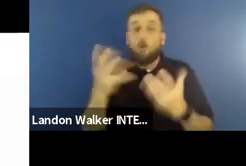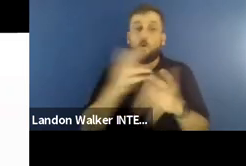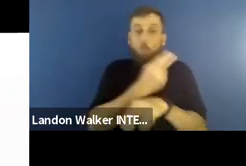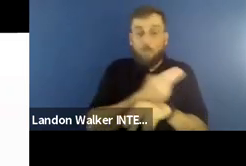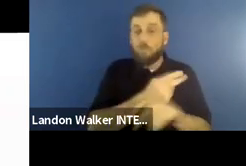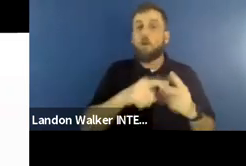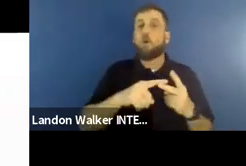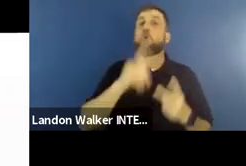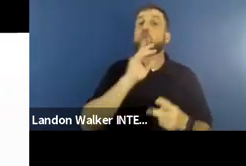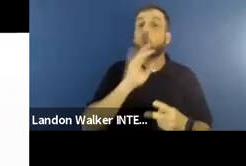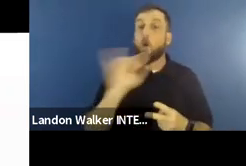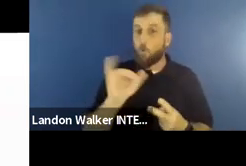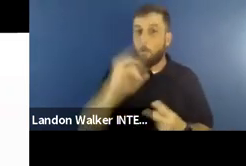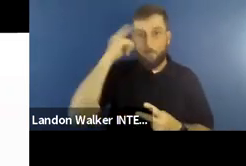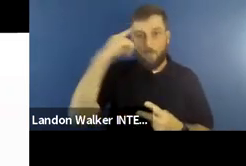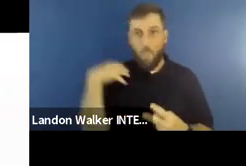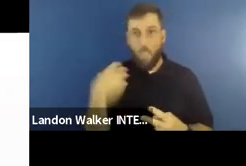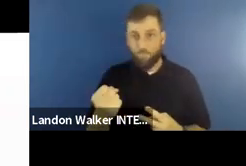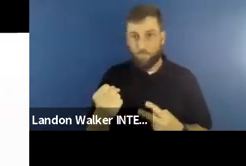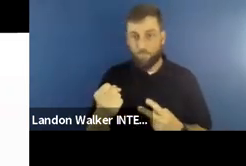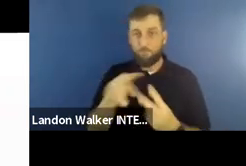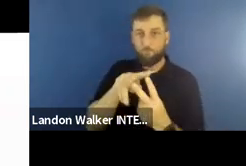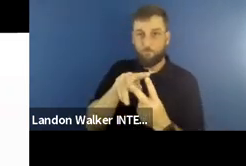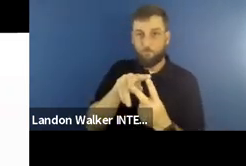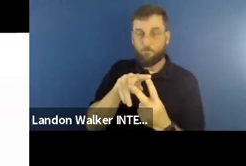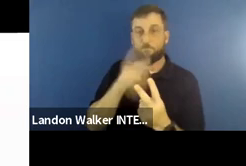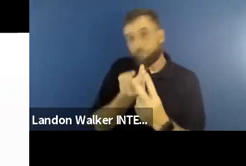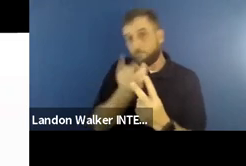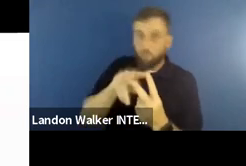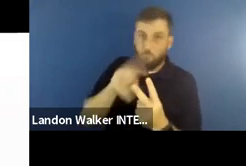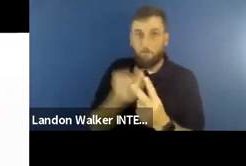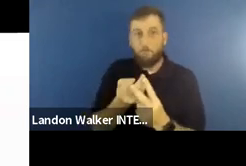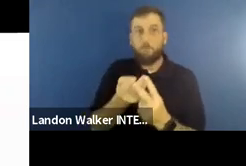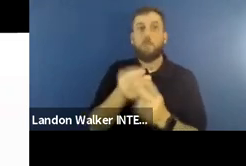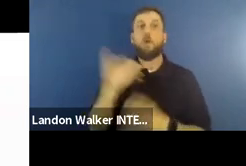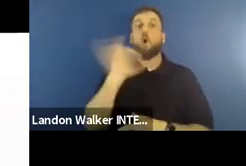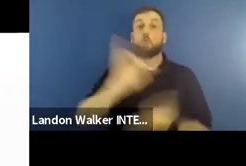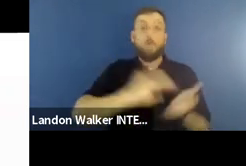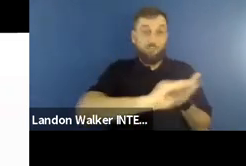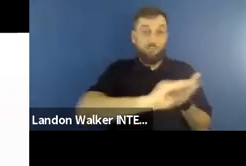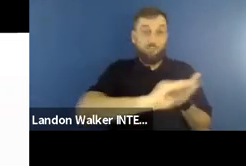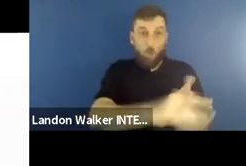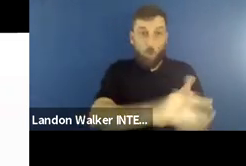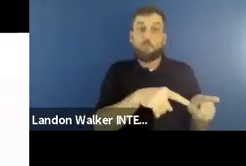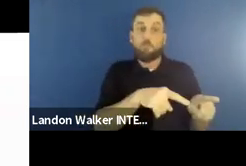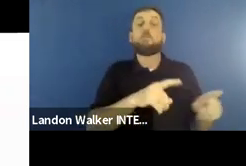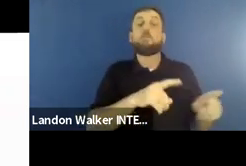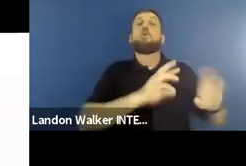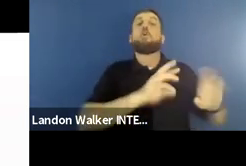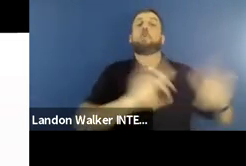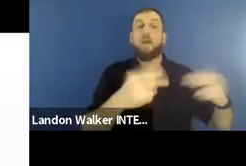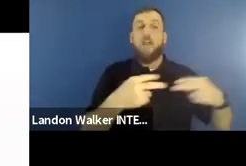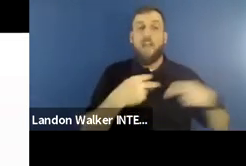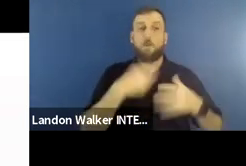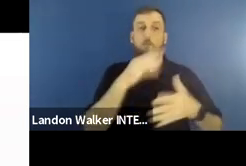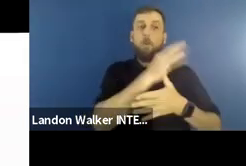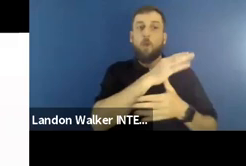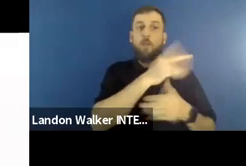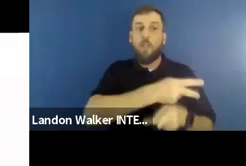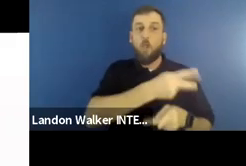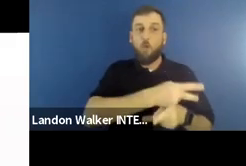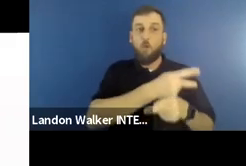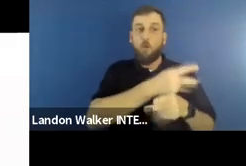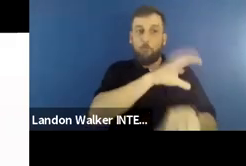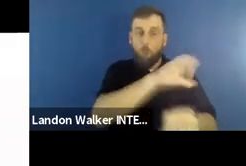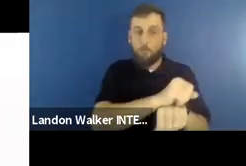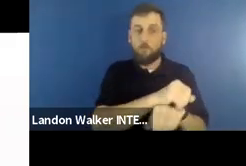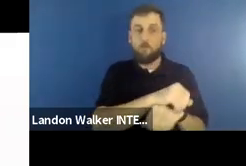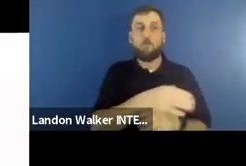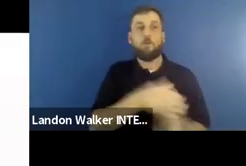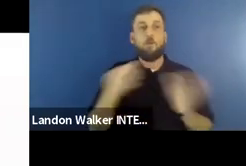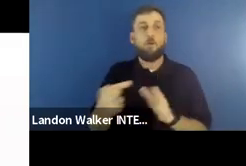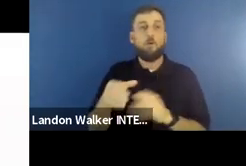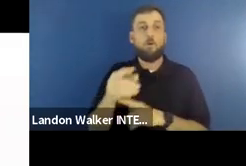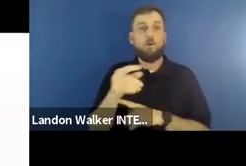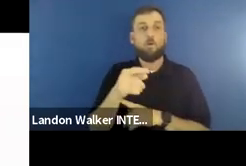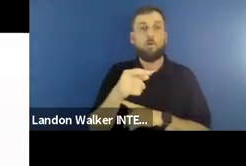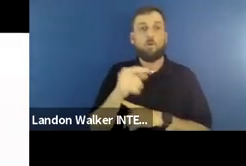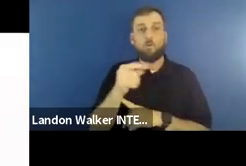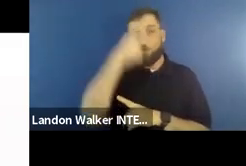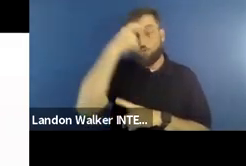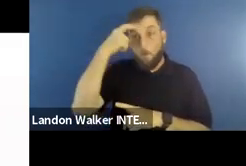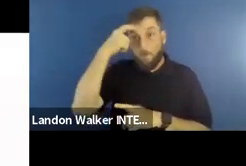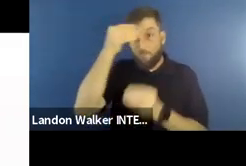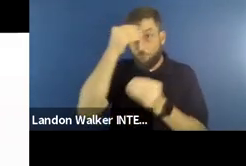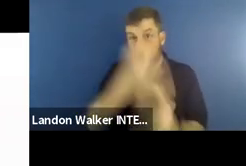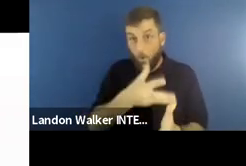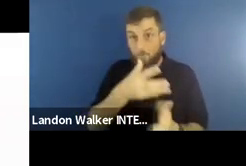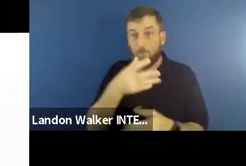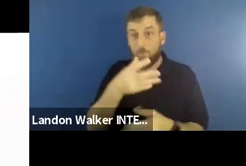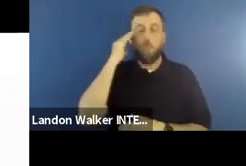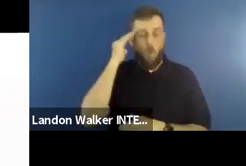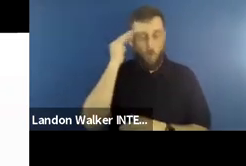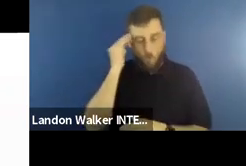And then when they discharged we also make sure that they have a primary care appointment because we want to make sure that they're able to focus on their whole health trauma informed care, as we all know, a trauma is very prevalent in this community.